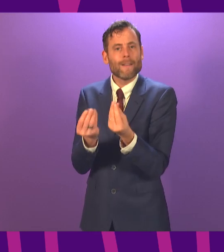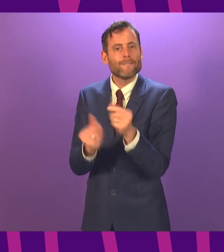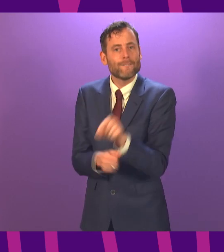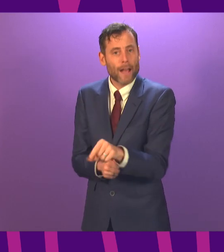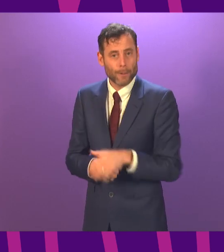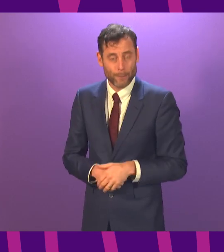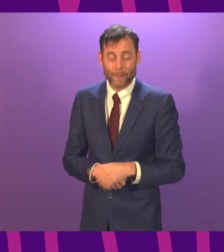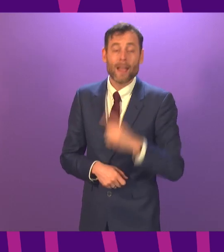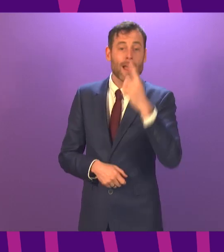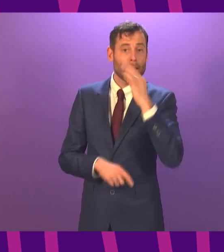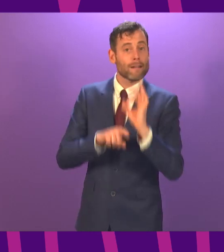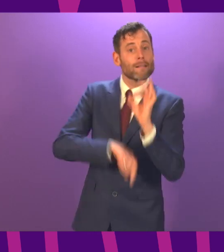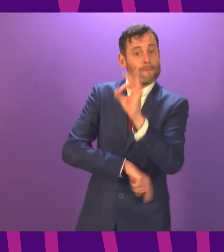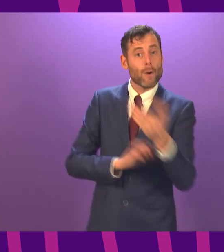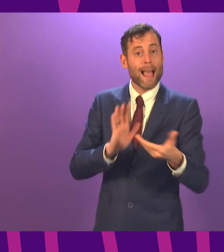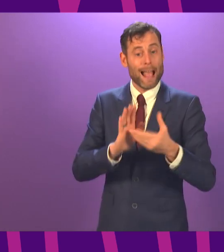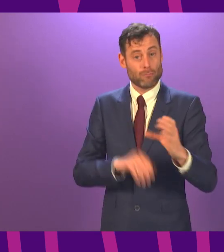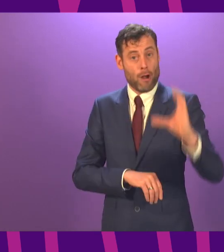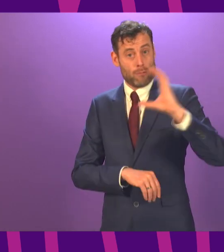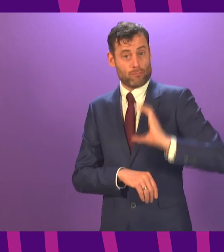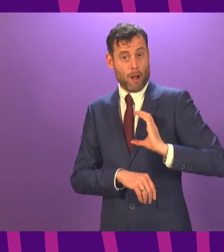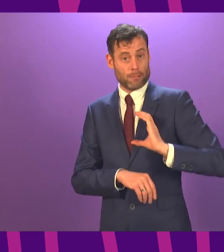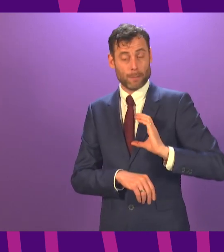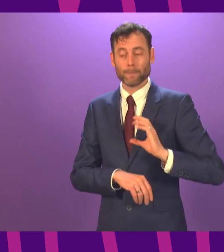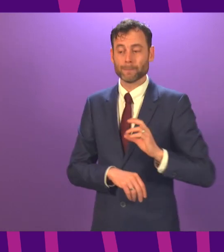£2,100—again depending on rateable value—is available for businesses that can remain open